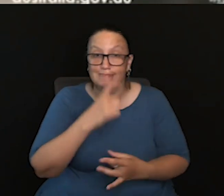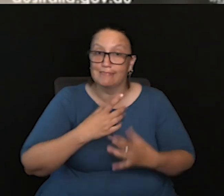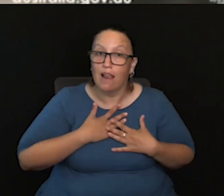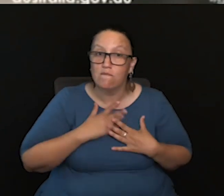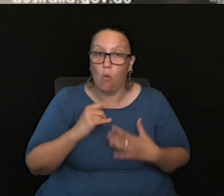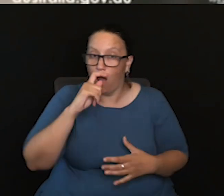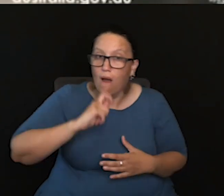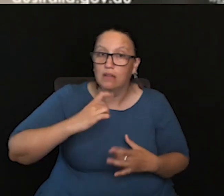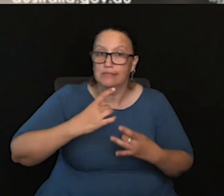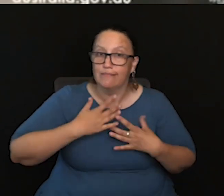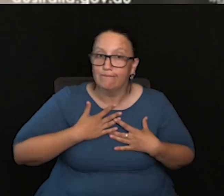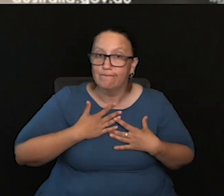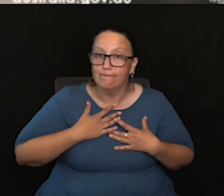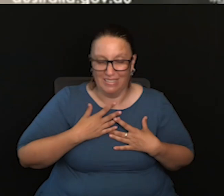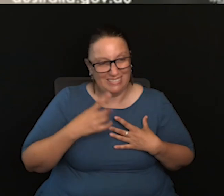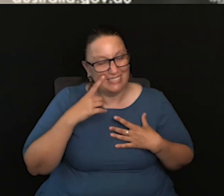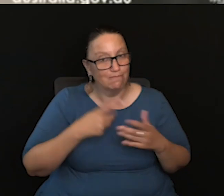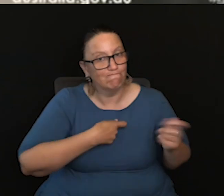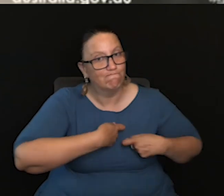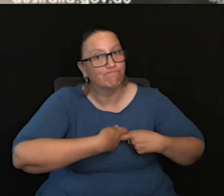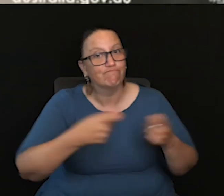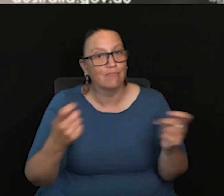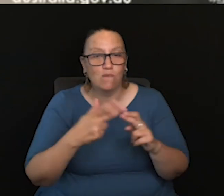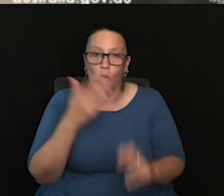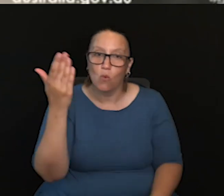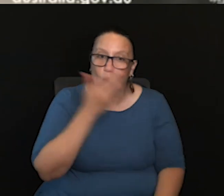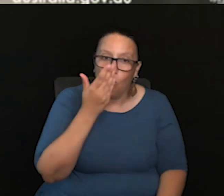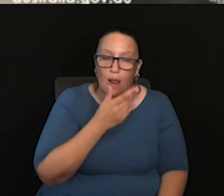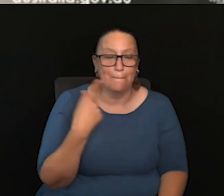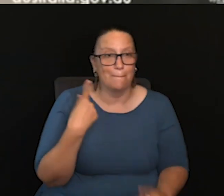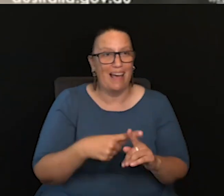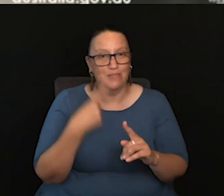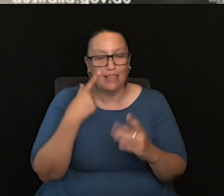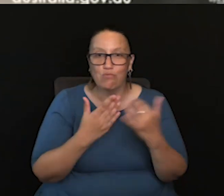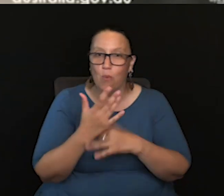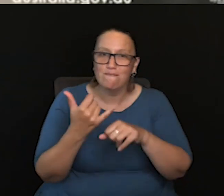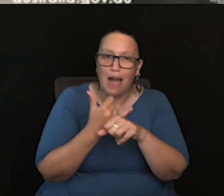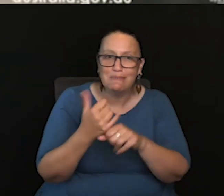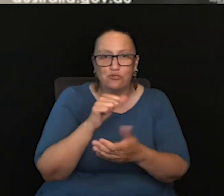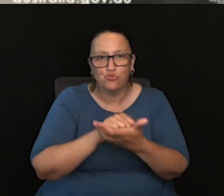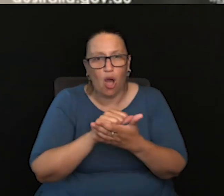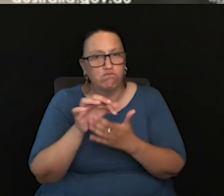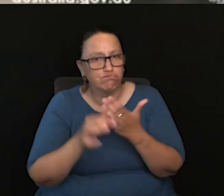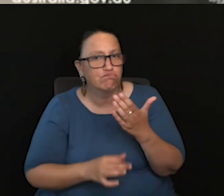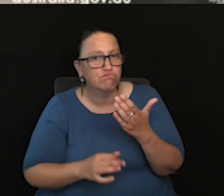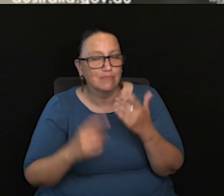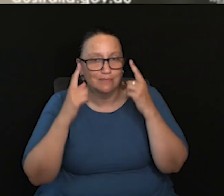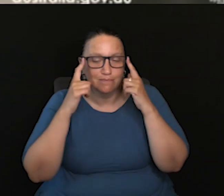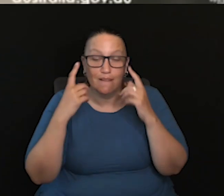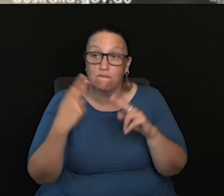up through the Commonwealth system, the states system, and through the community market, through pharmacies and supermarkets.